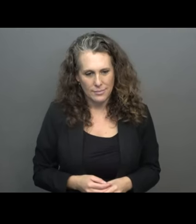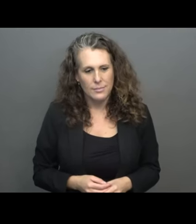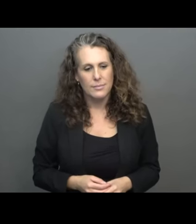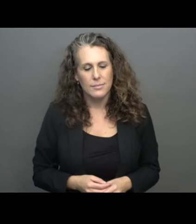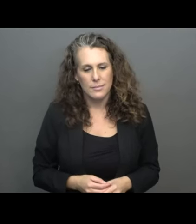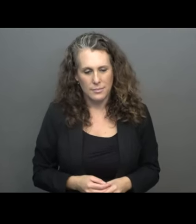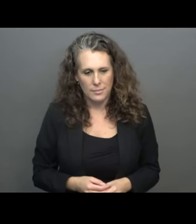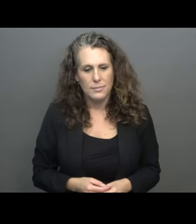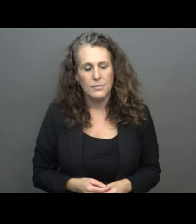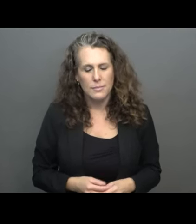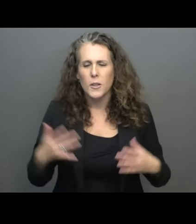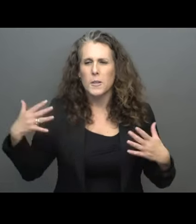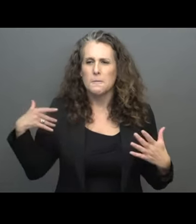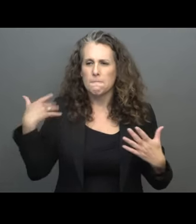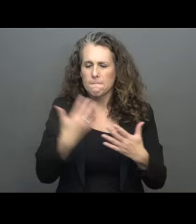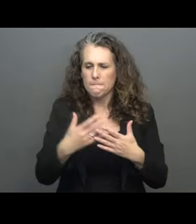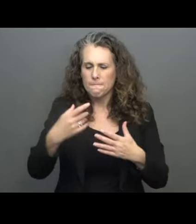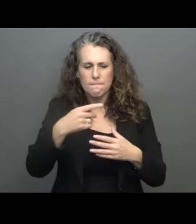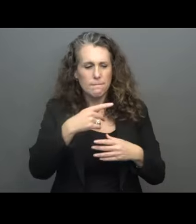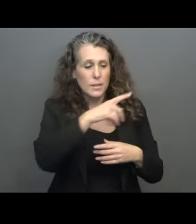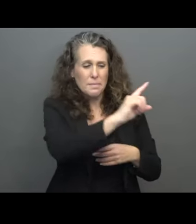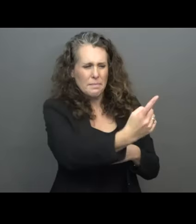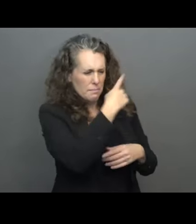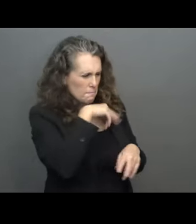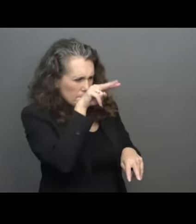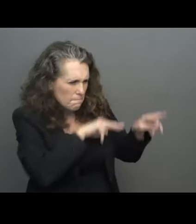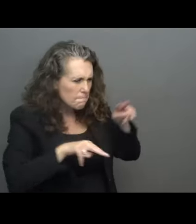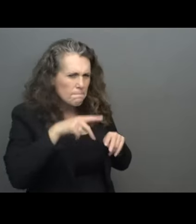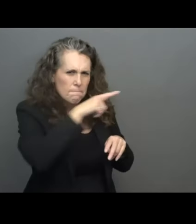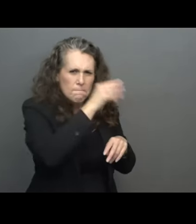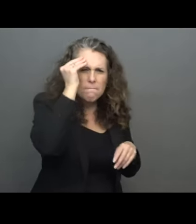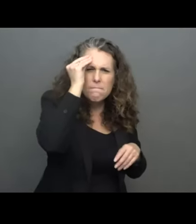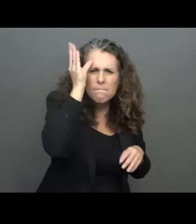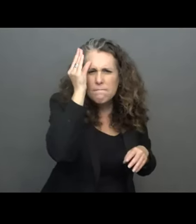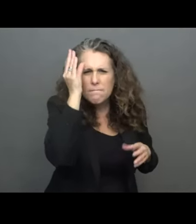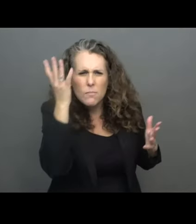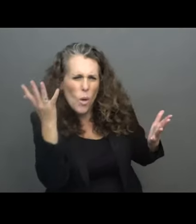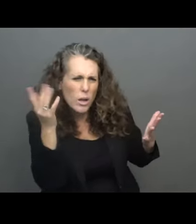and 10 she cannot affiliation to time with me.